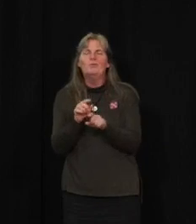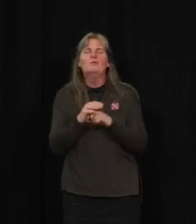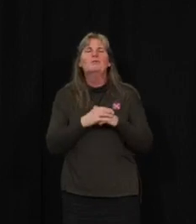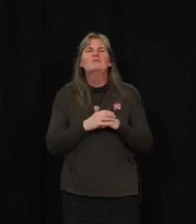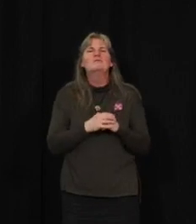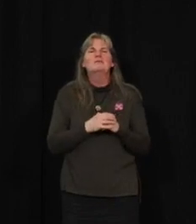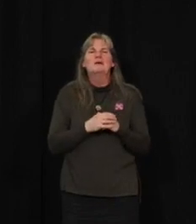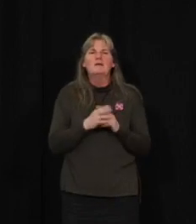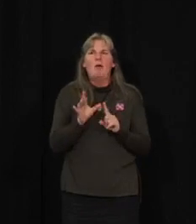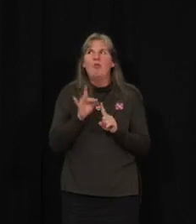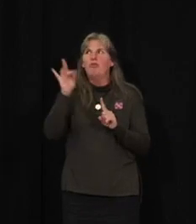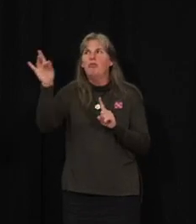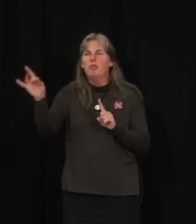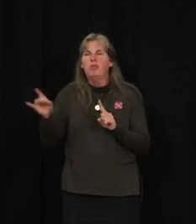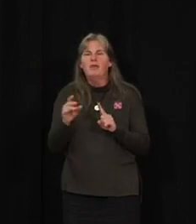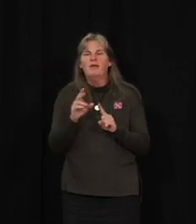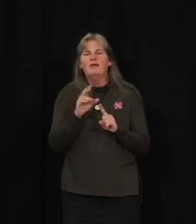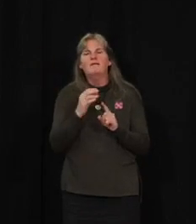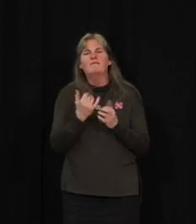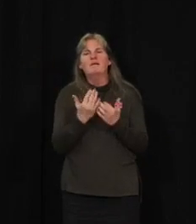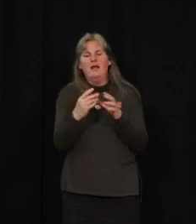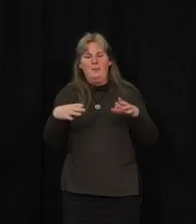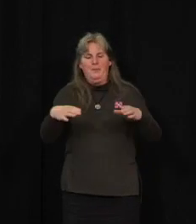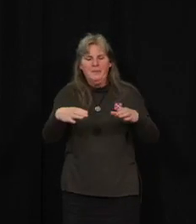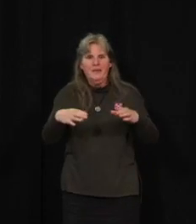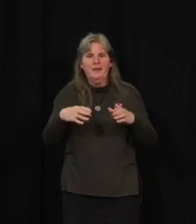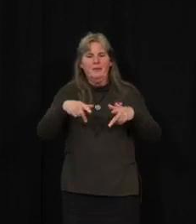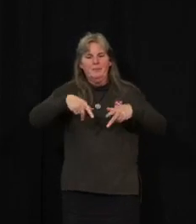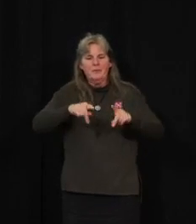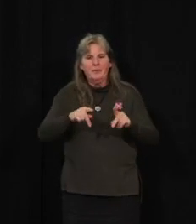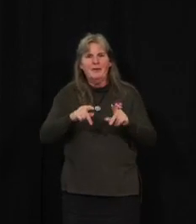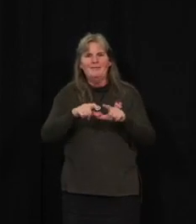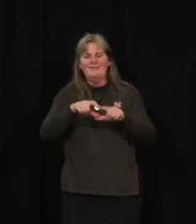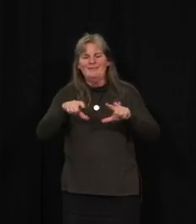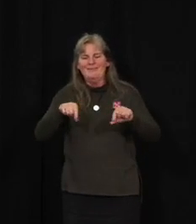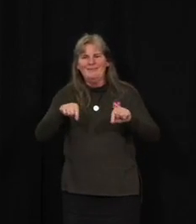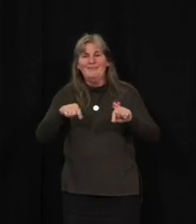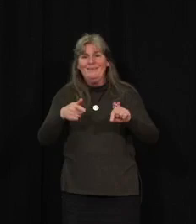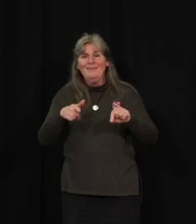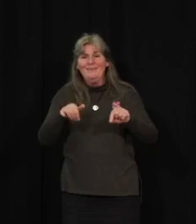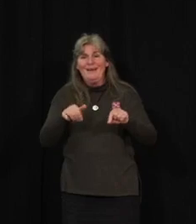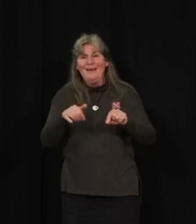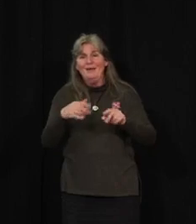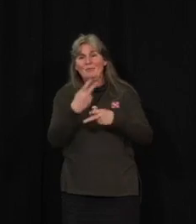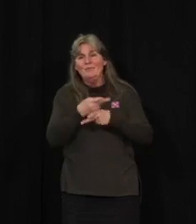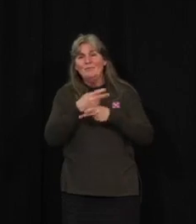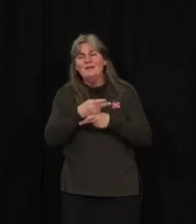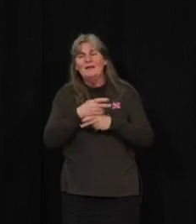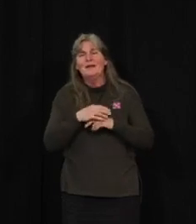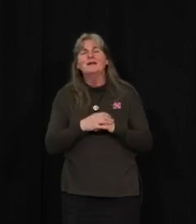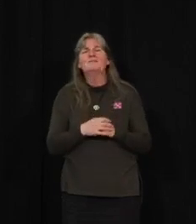and permits and all that kind of thing. Just one thing that is certainly